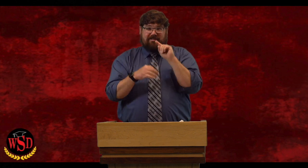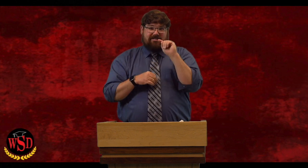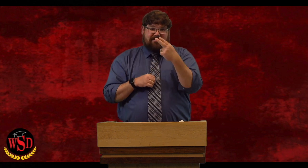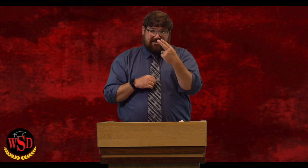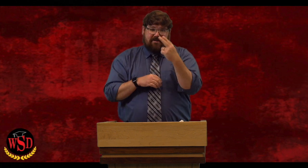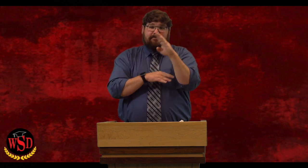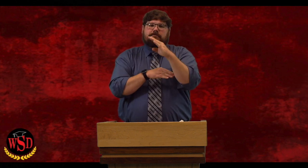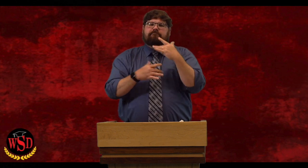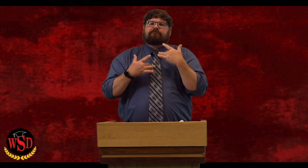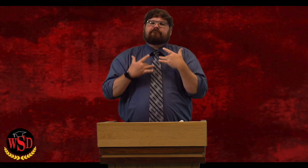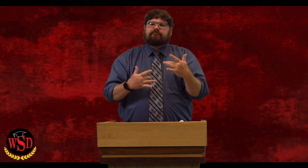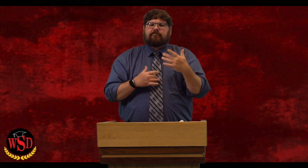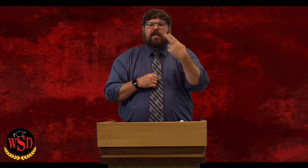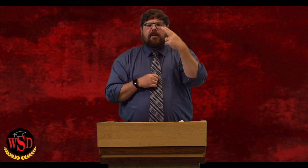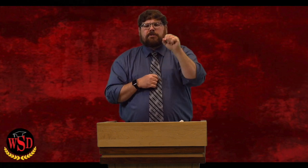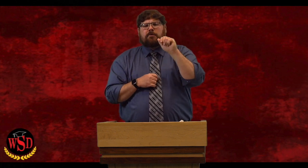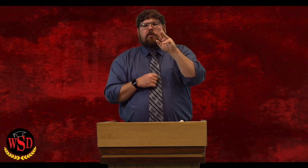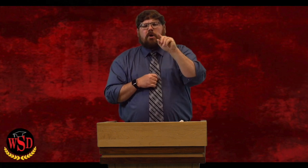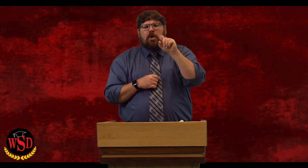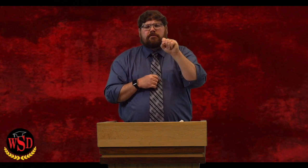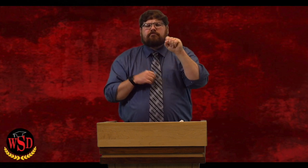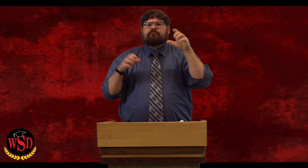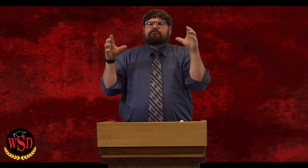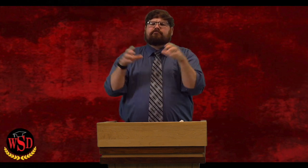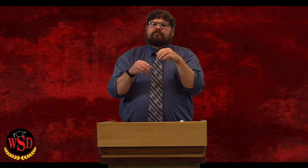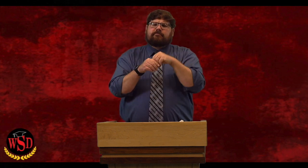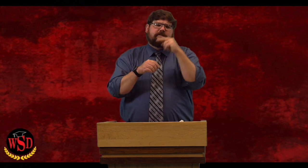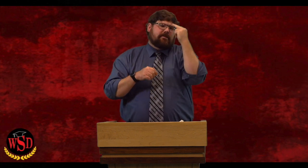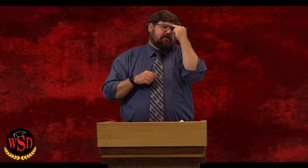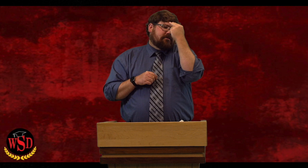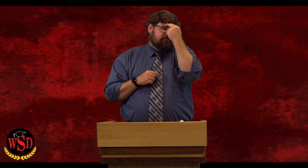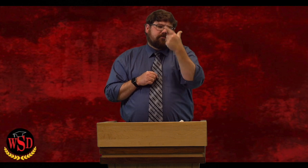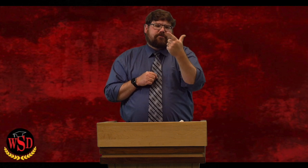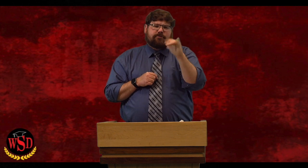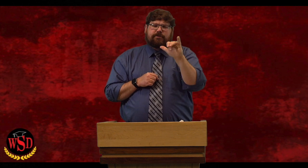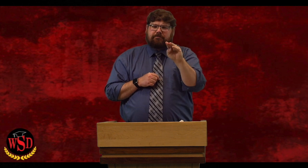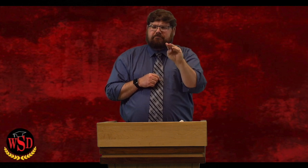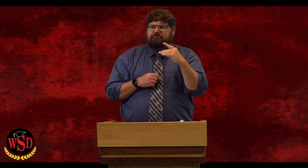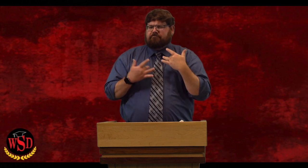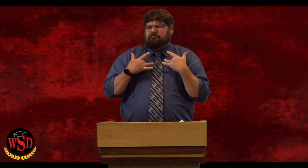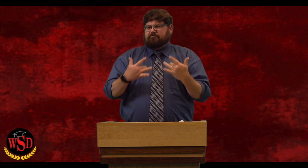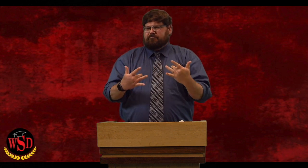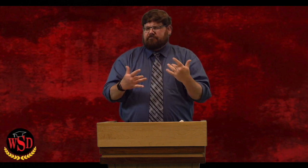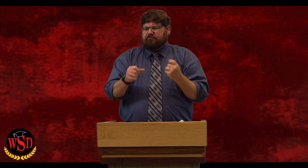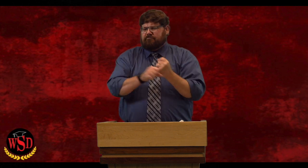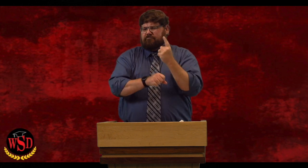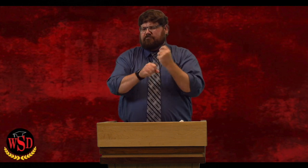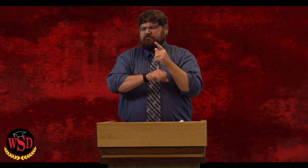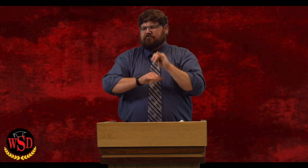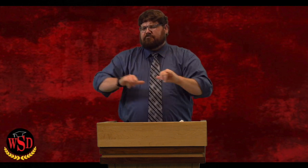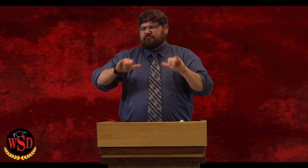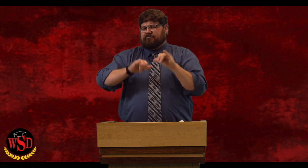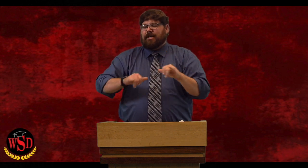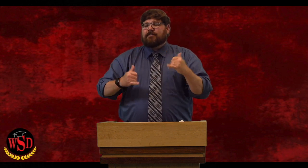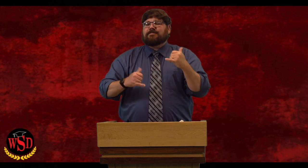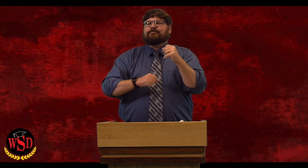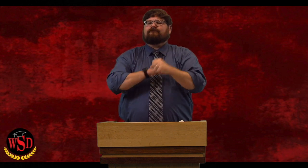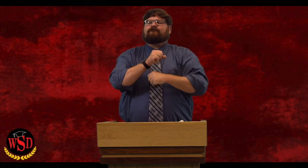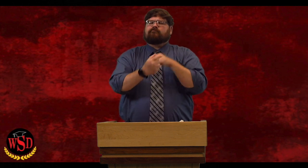meet in the Neesam Gym for the High School Awards Ceremony. That happens annually, standard.